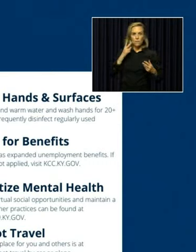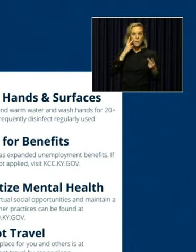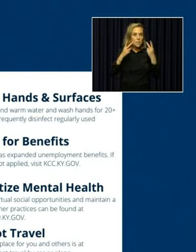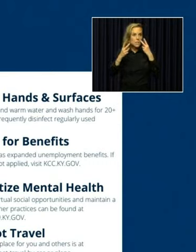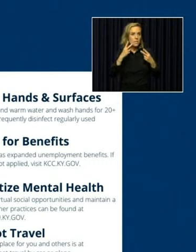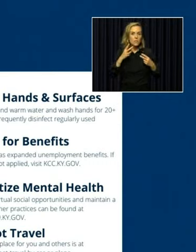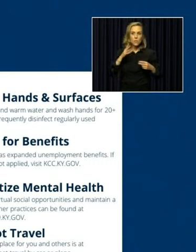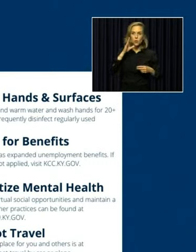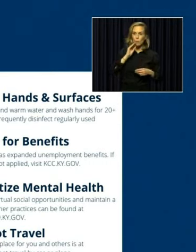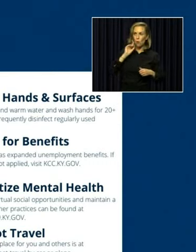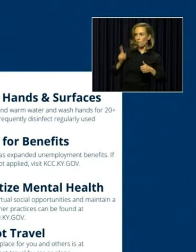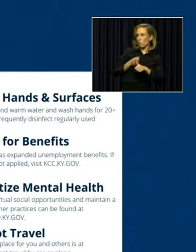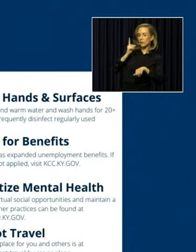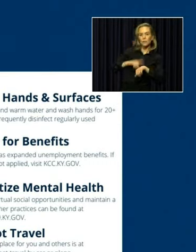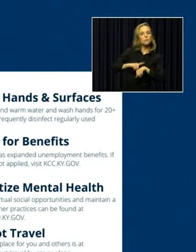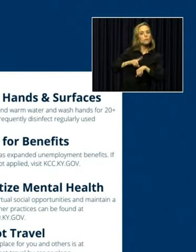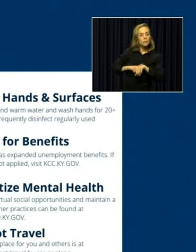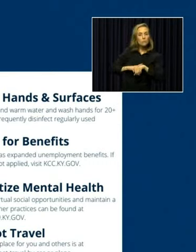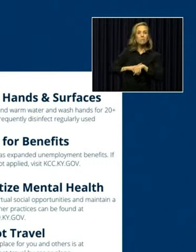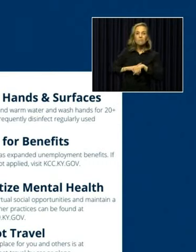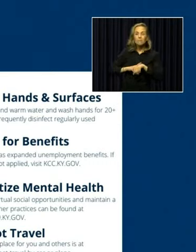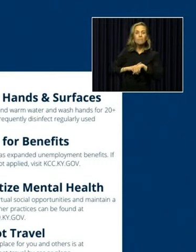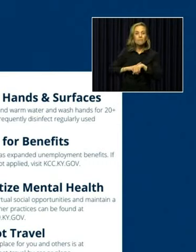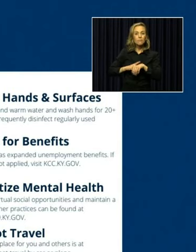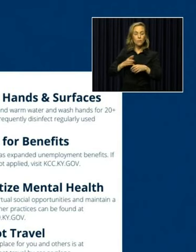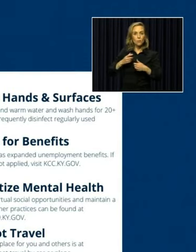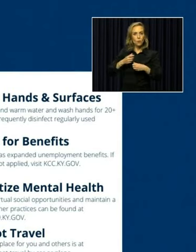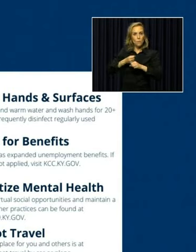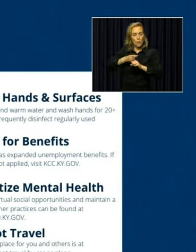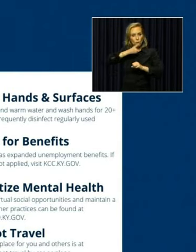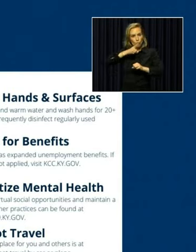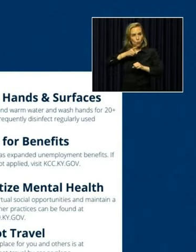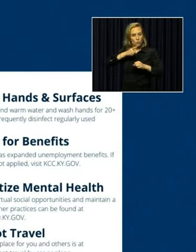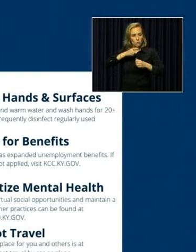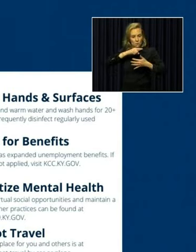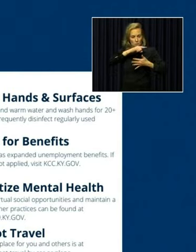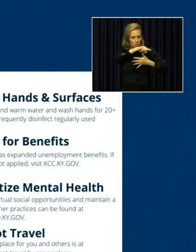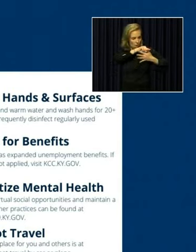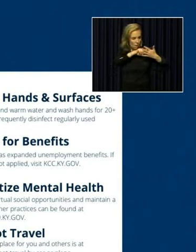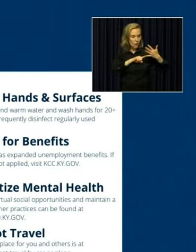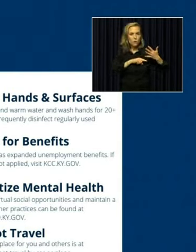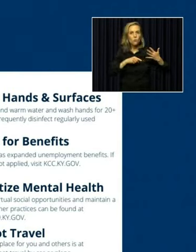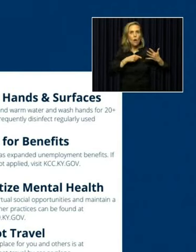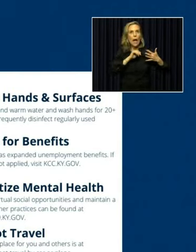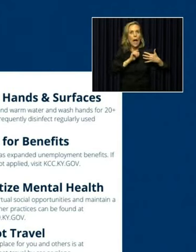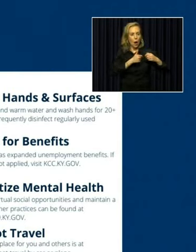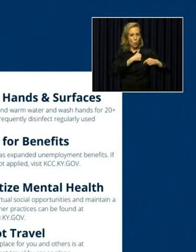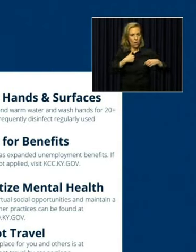FILL OUT YOUR CENSUS. I'M GOING TO SAY IT UNTIL EVERYBODY FILLS OUT THEIR CENSUS BECAUSE IT'S GOING TO BE REALLY